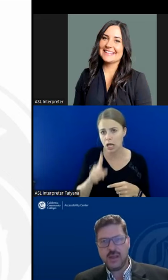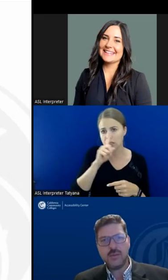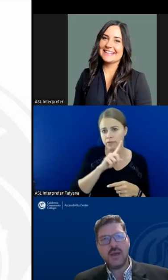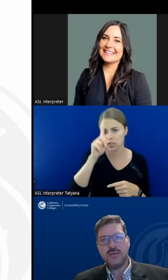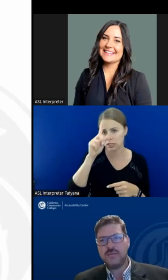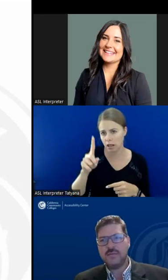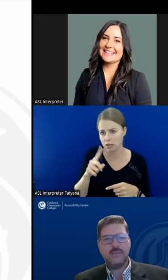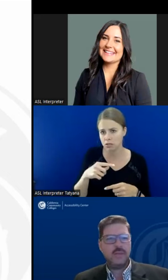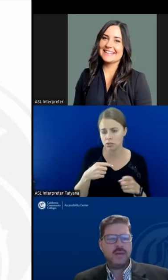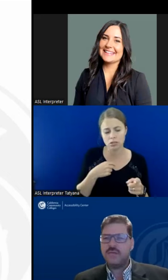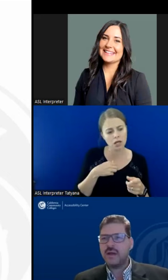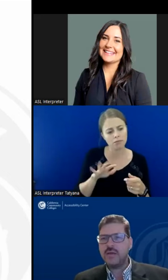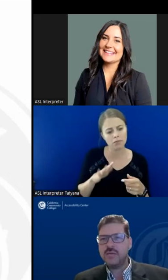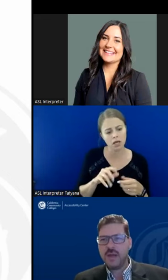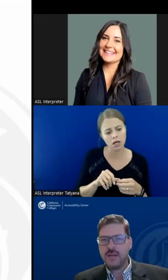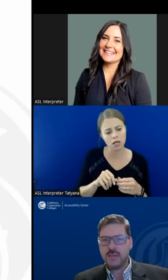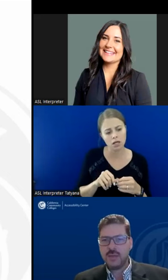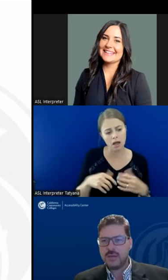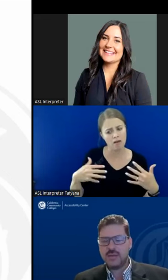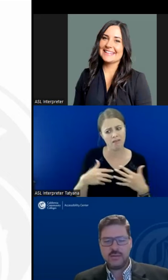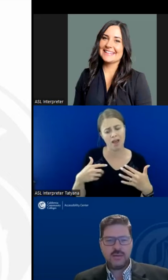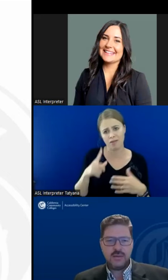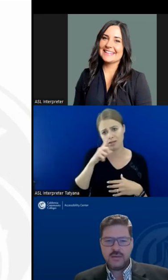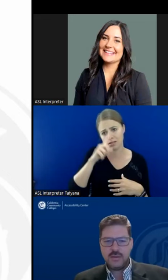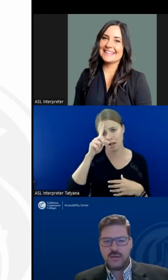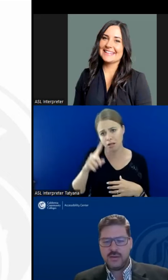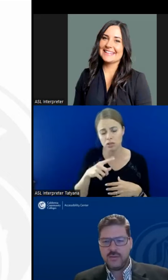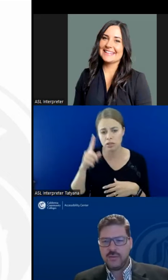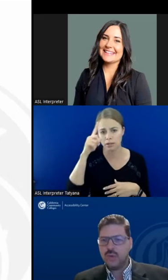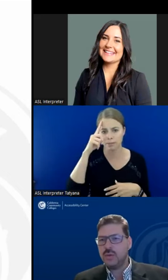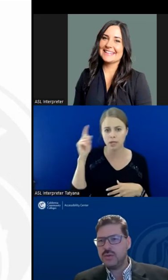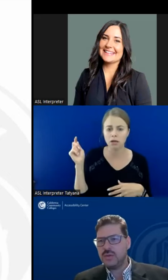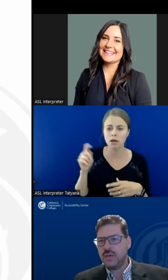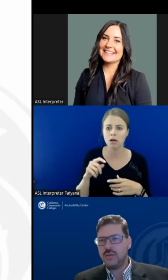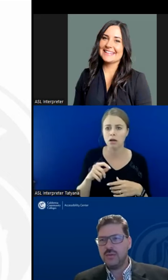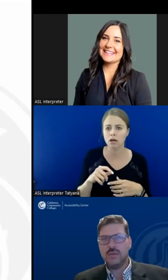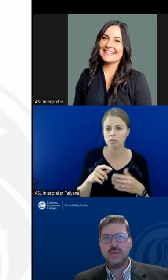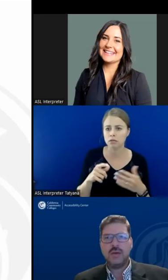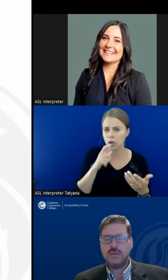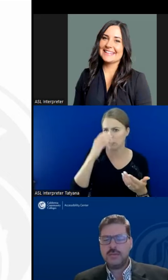And I'm kind of afraid of that because, who knows how it will turn out.